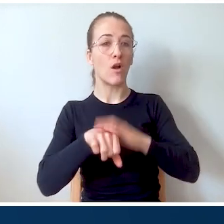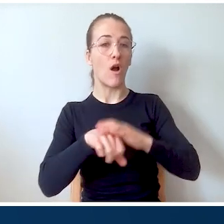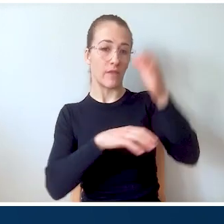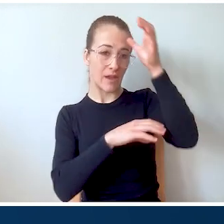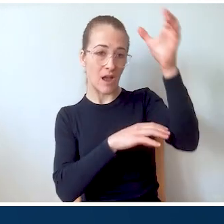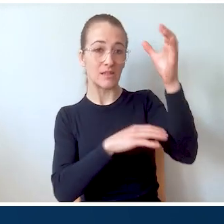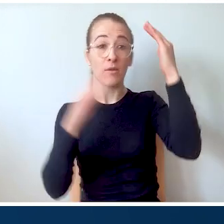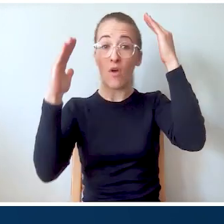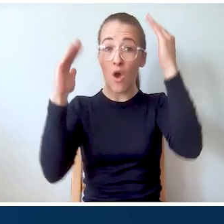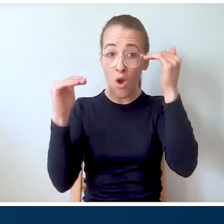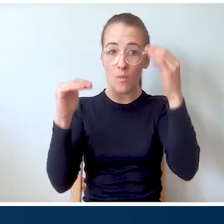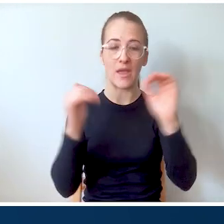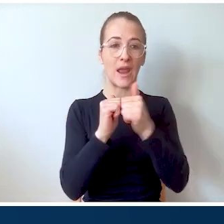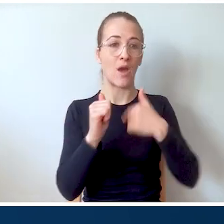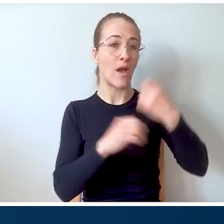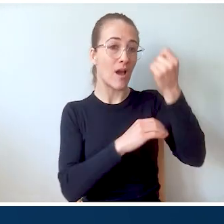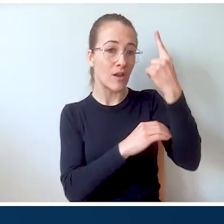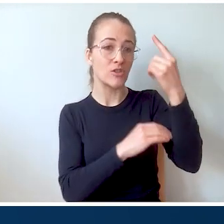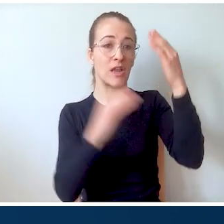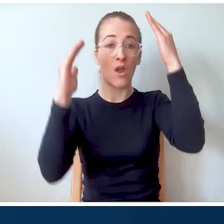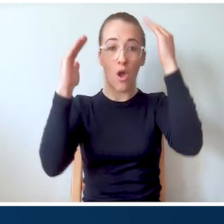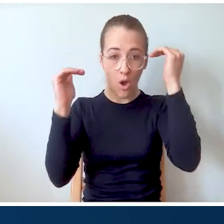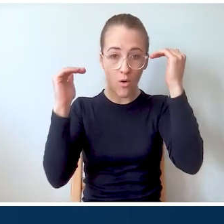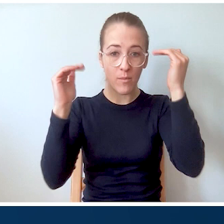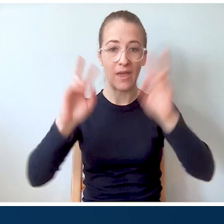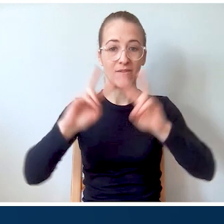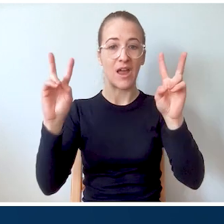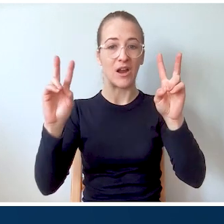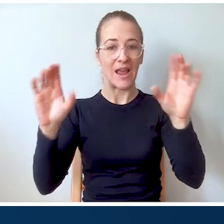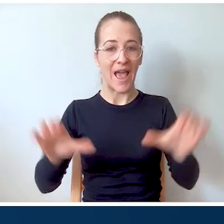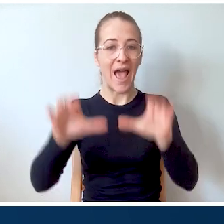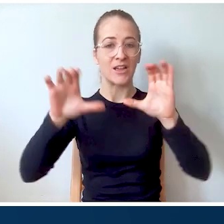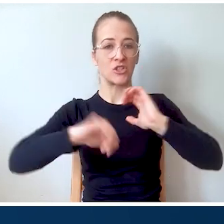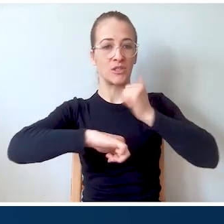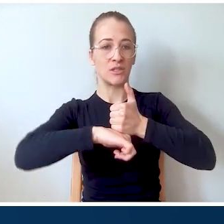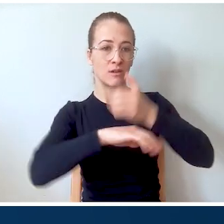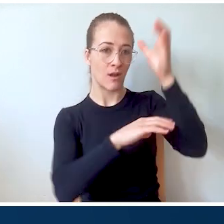and how I understand hope to be a very action-oriented concept,